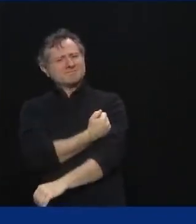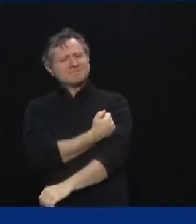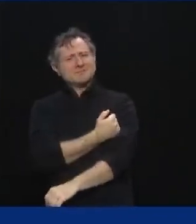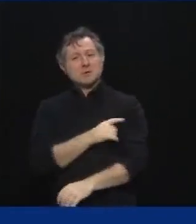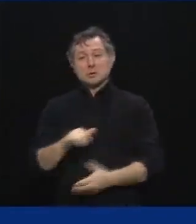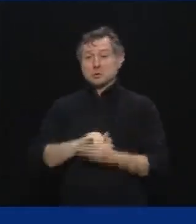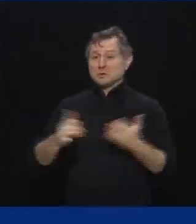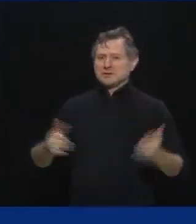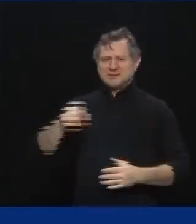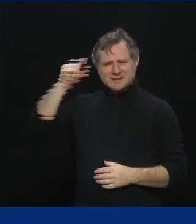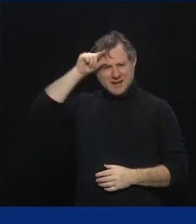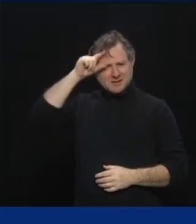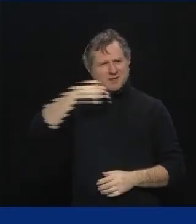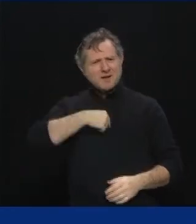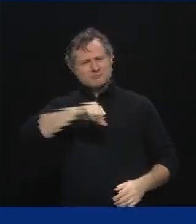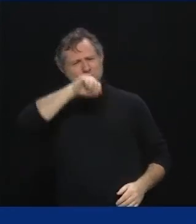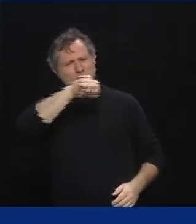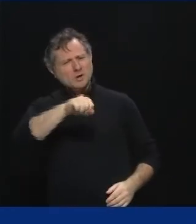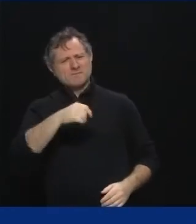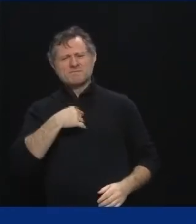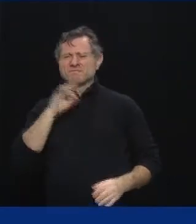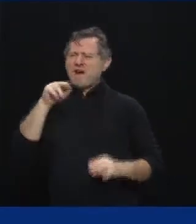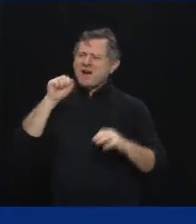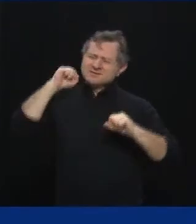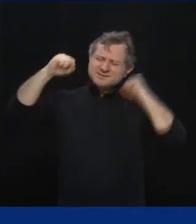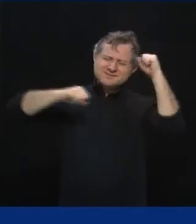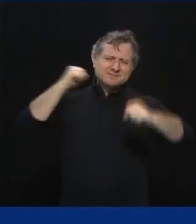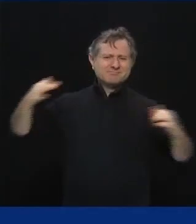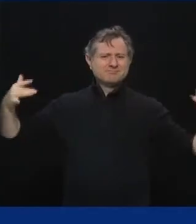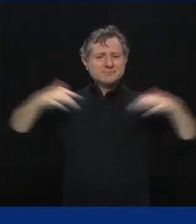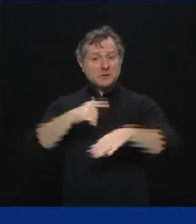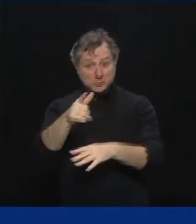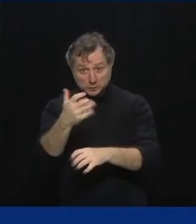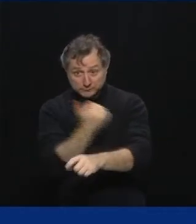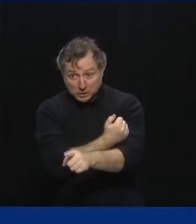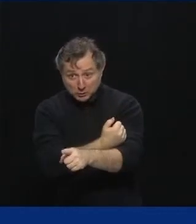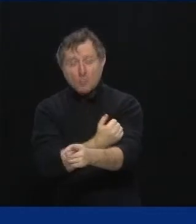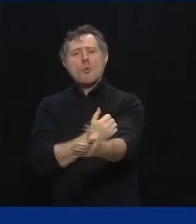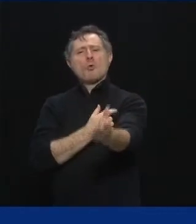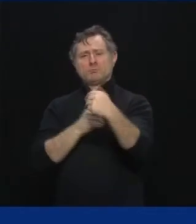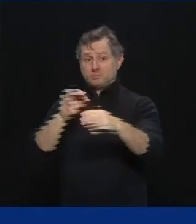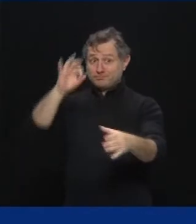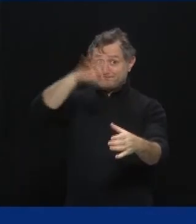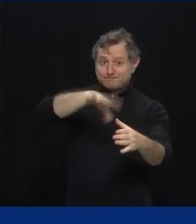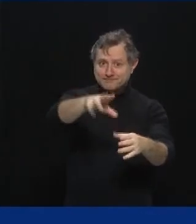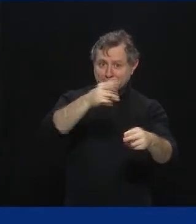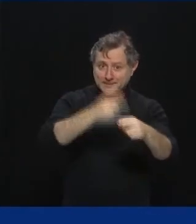I'M VACCINATED AND I HOPE YOU'LL JOIN ME BE GETTING VACCINATED, TOO. AND BECAUSE WE AT THE NEW YORK